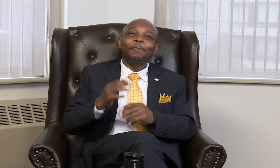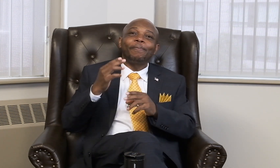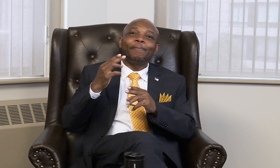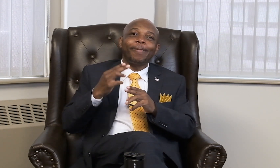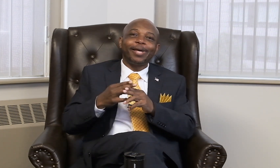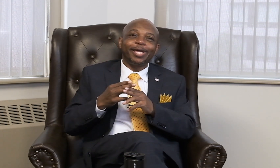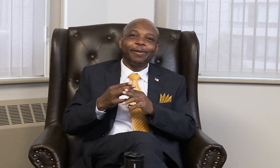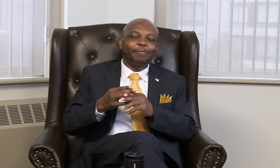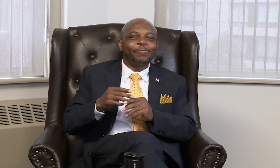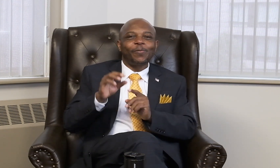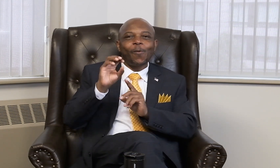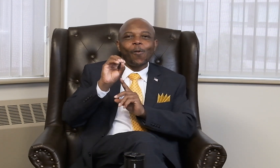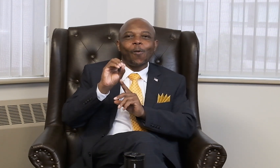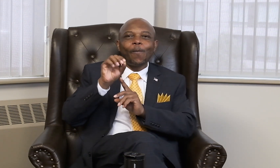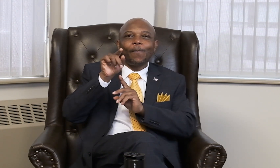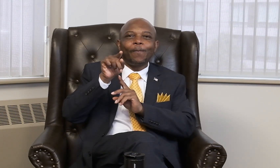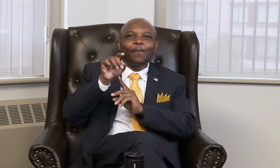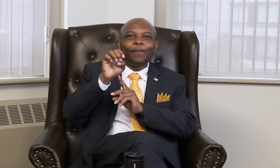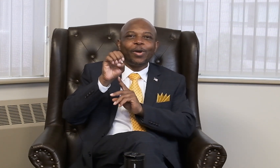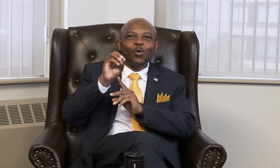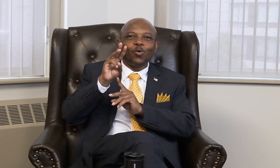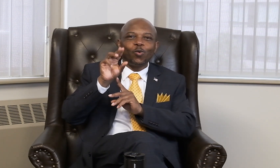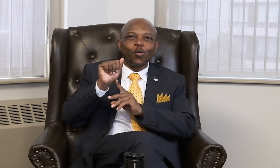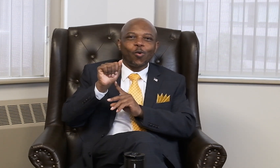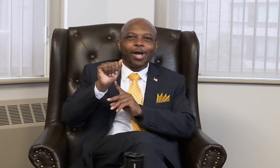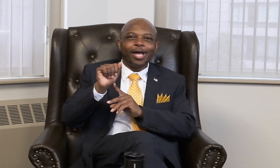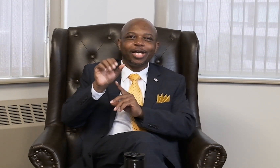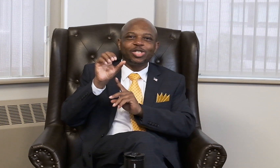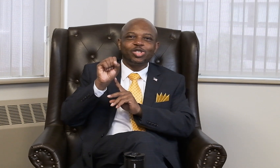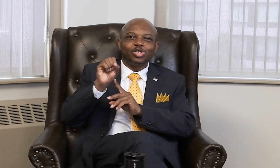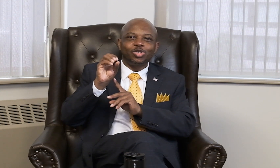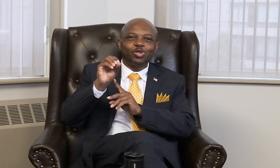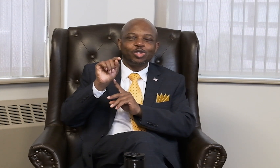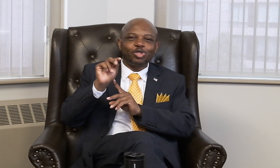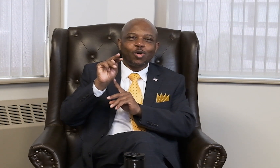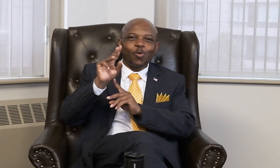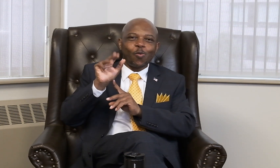My name is Opeoluwa Sotonwa